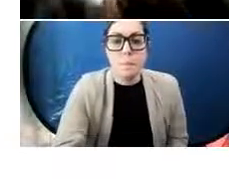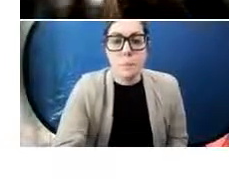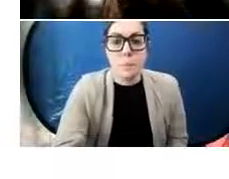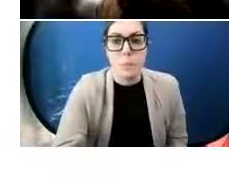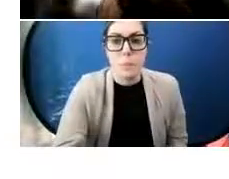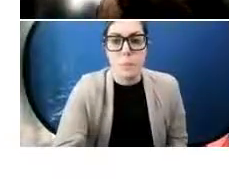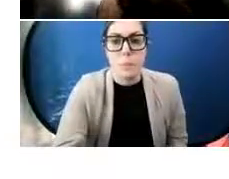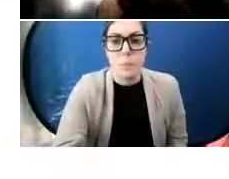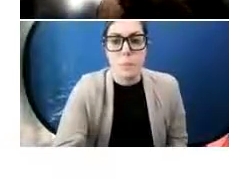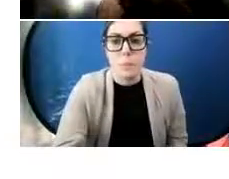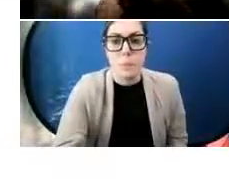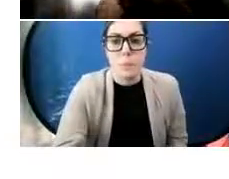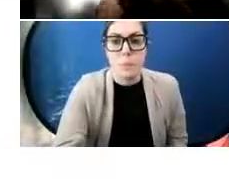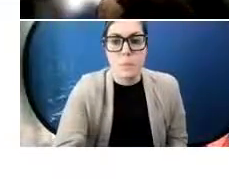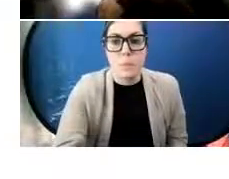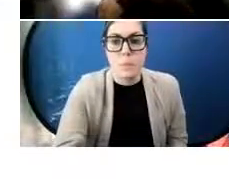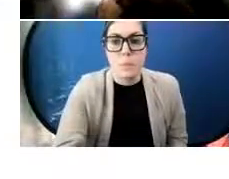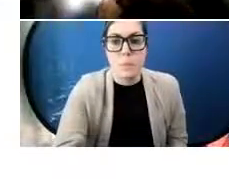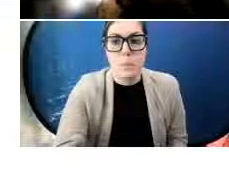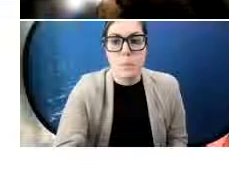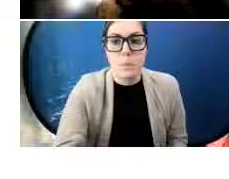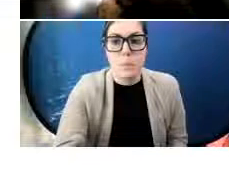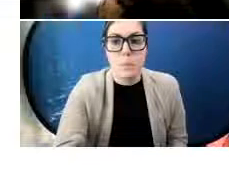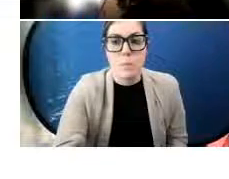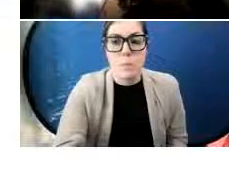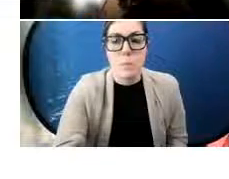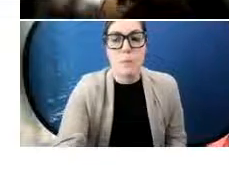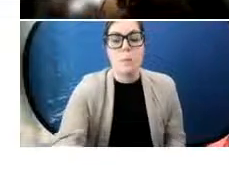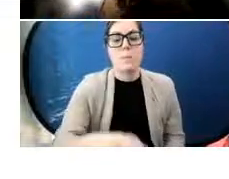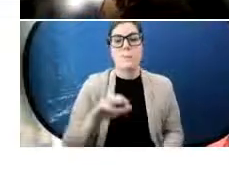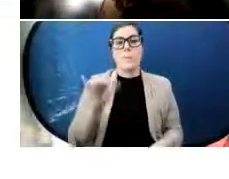but very quickly, the National Clearinghouse on Disability and Exchange is a project sponsored